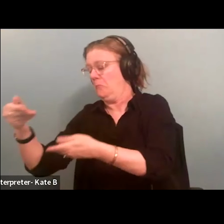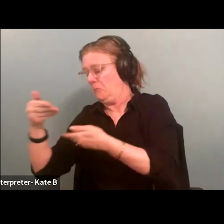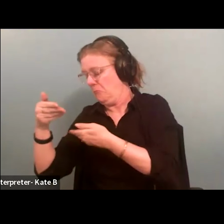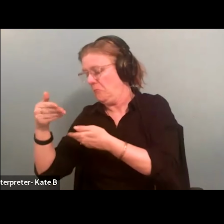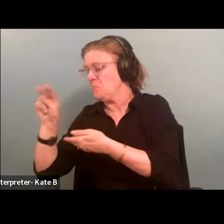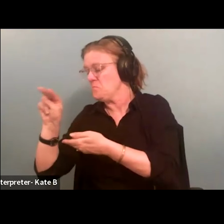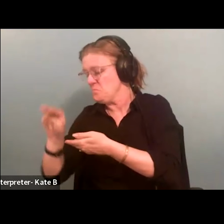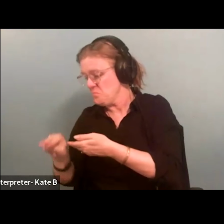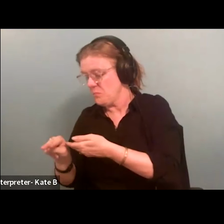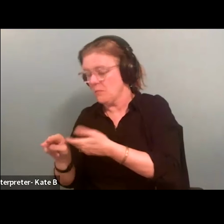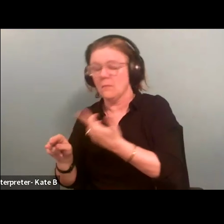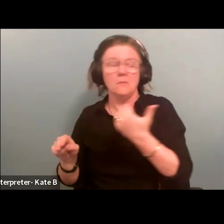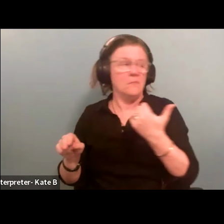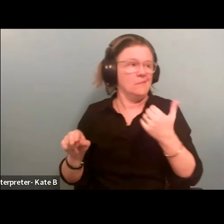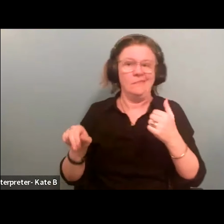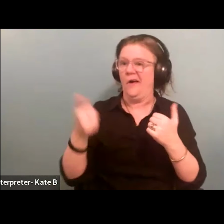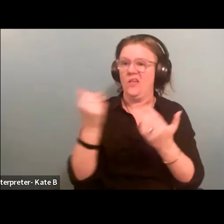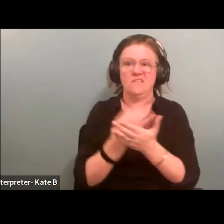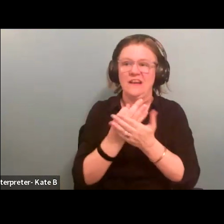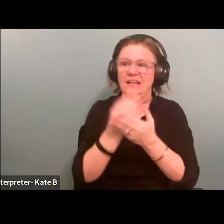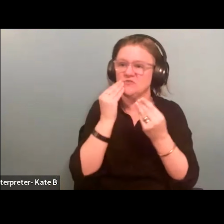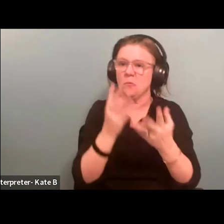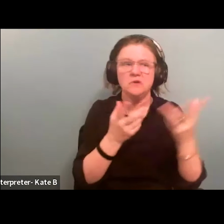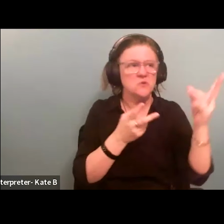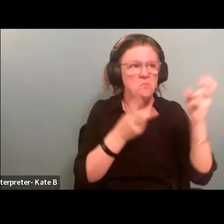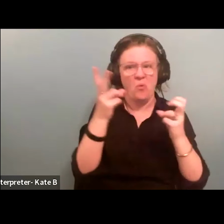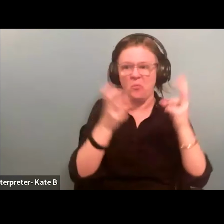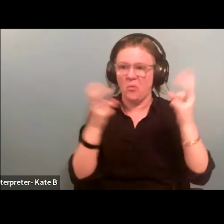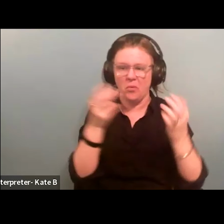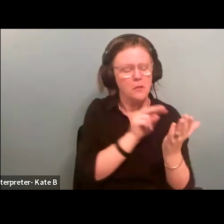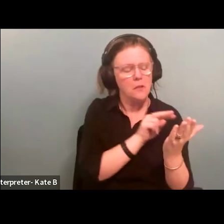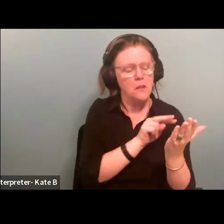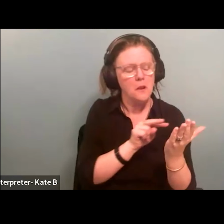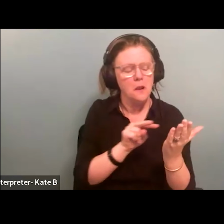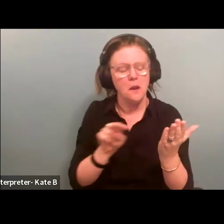We can get all sorts of financial information for those situations.